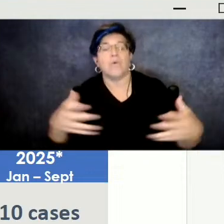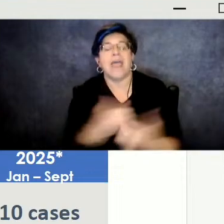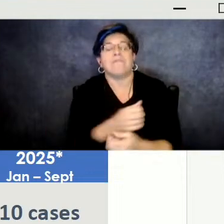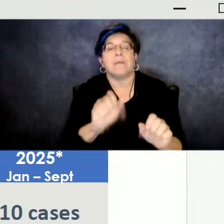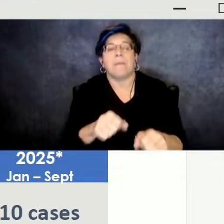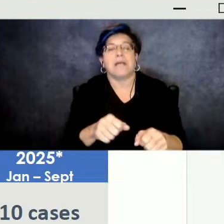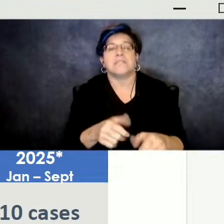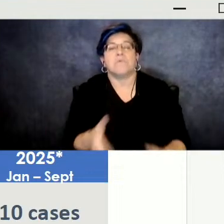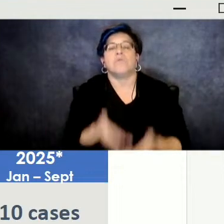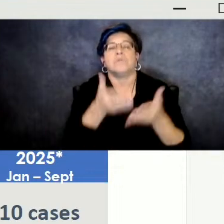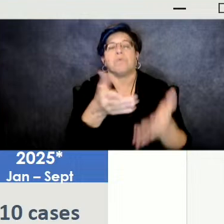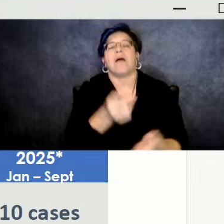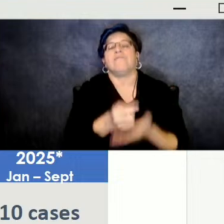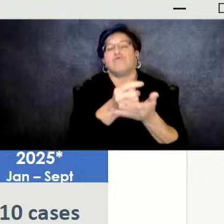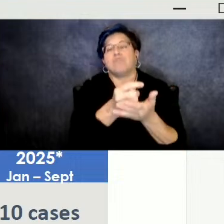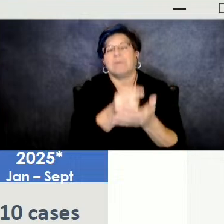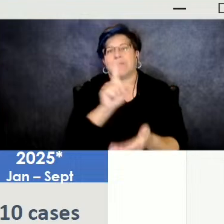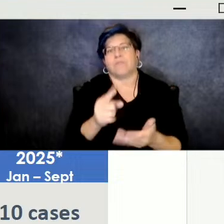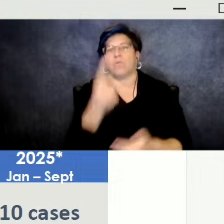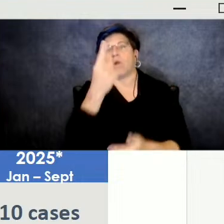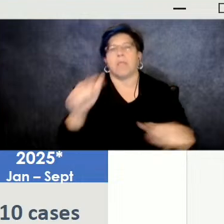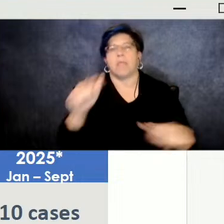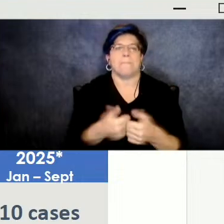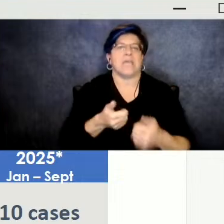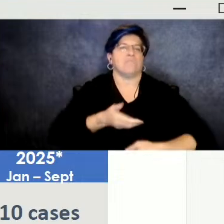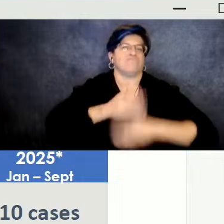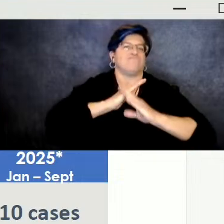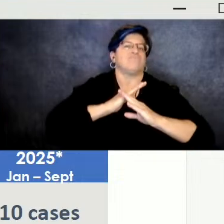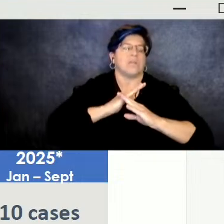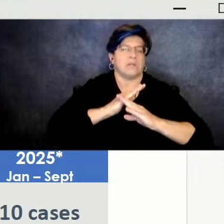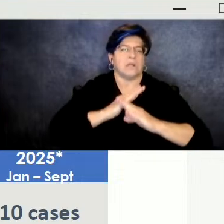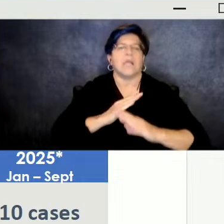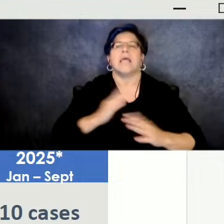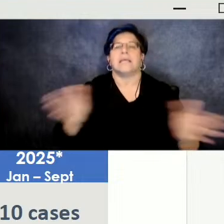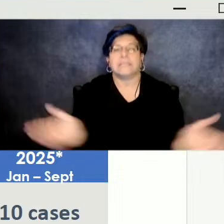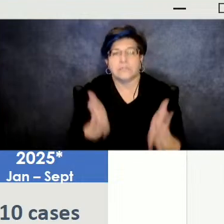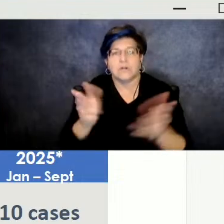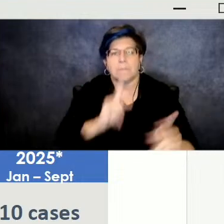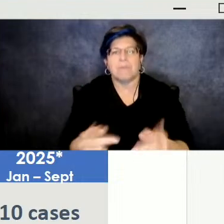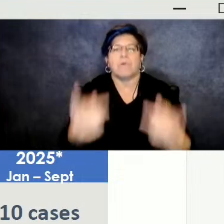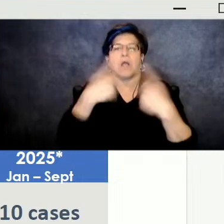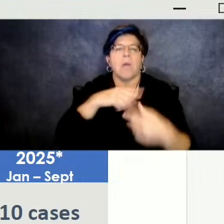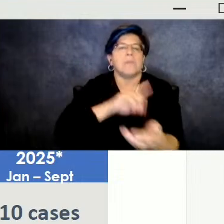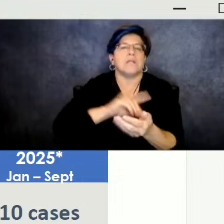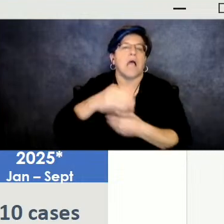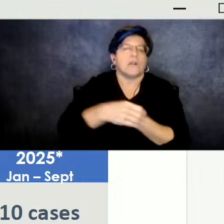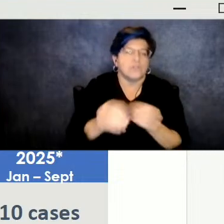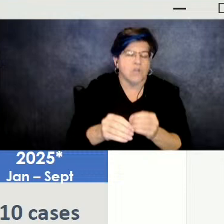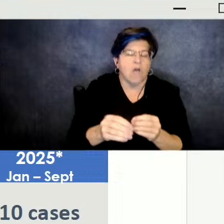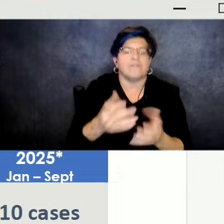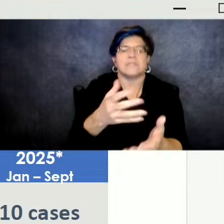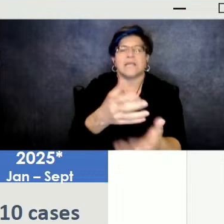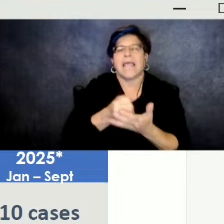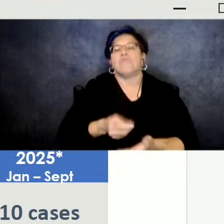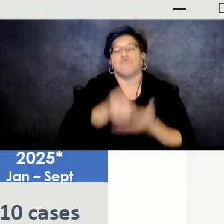WOMEN WITH SYPHILIS THAT WE DO EVERYTHING POSSIBLE TO GET HER TO GET TREATED. AND THAT'S ONE OF THE BIG